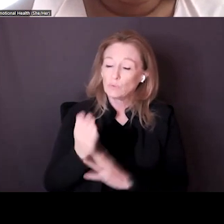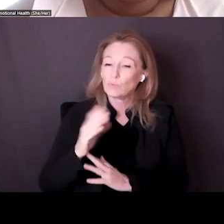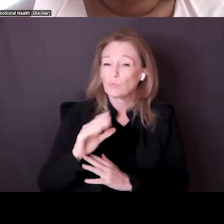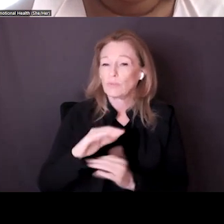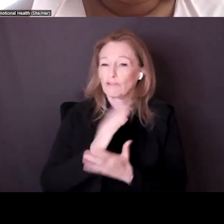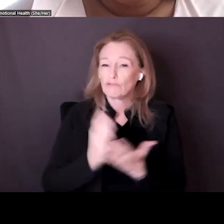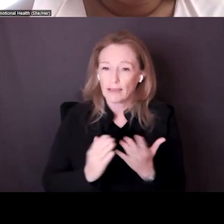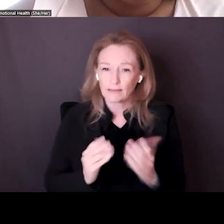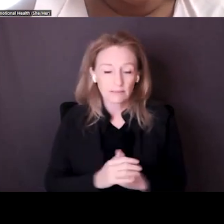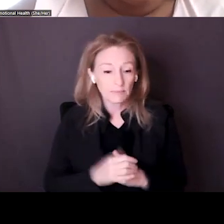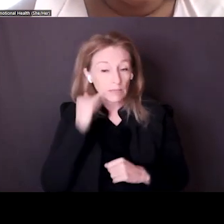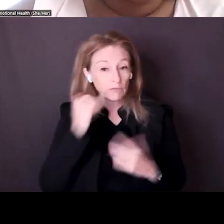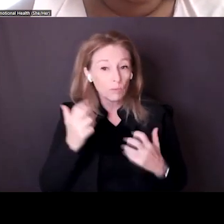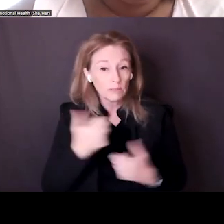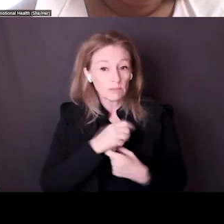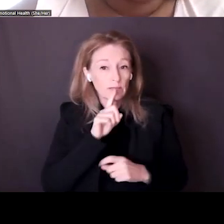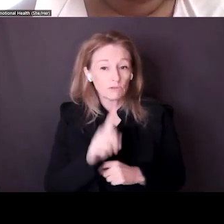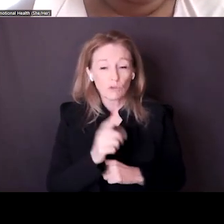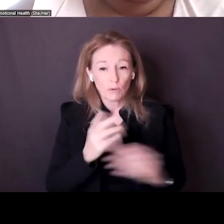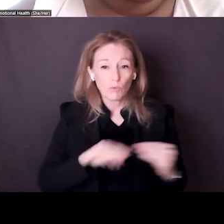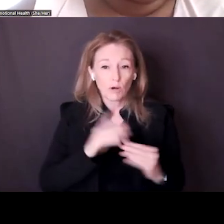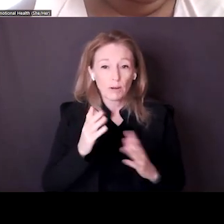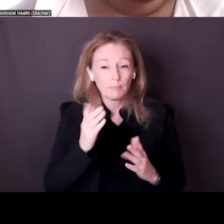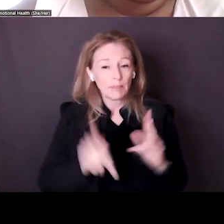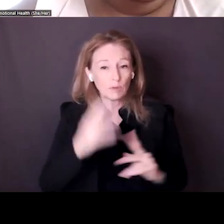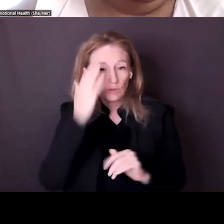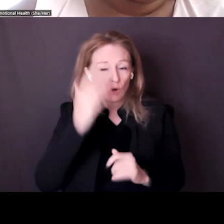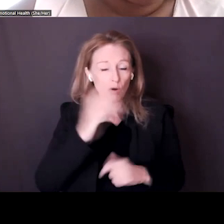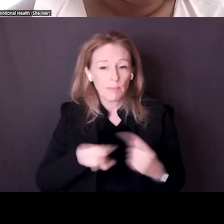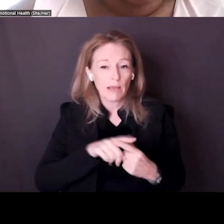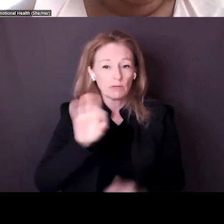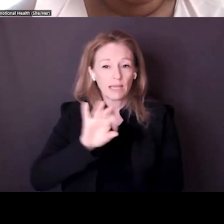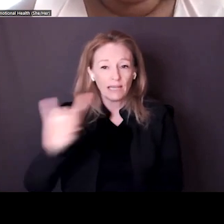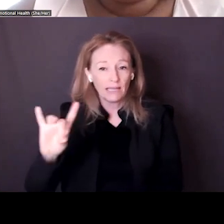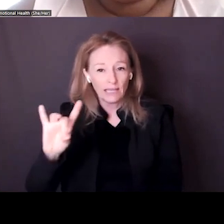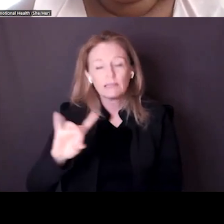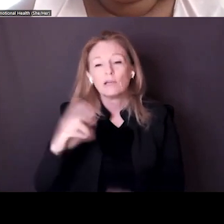THAT MORE FOLKS ARE AWARE OF 988, PLEASE UTILIZE THE LINK. I BELIEVE